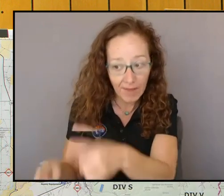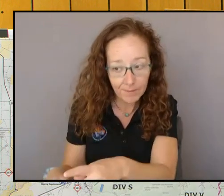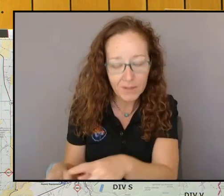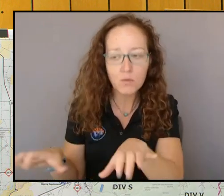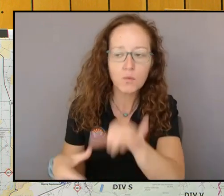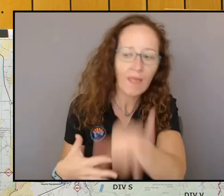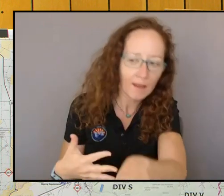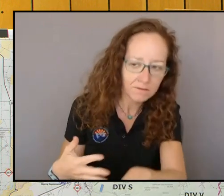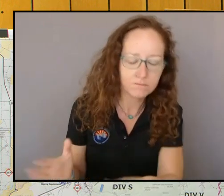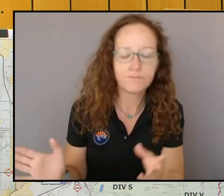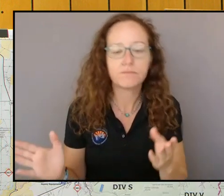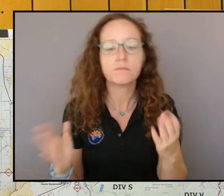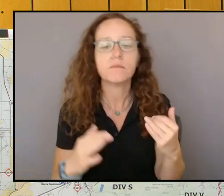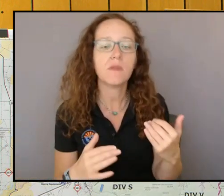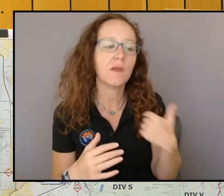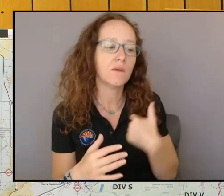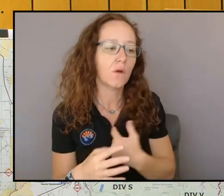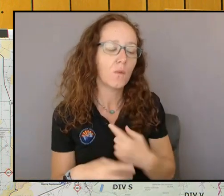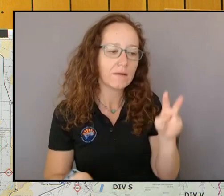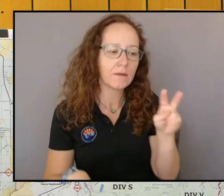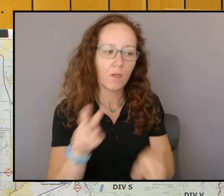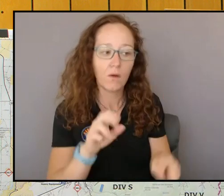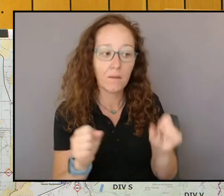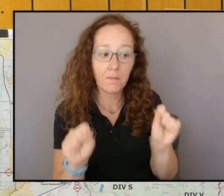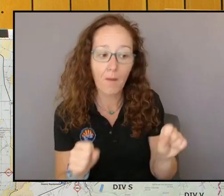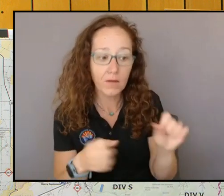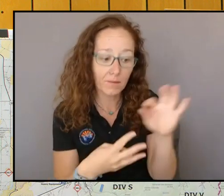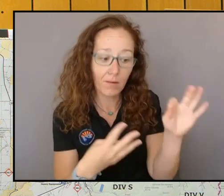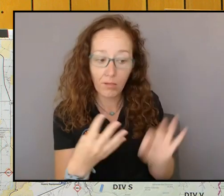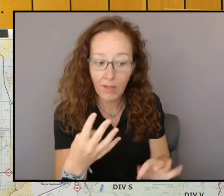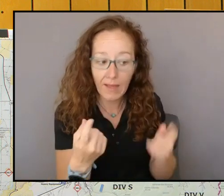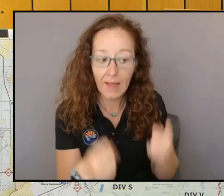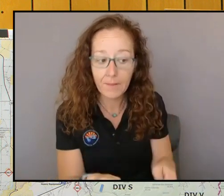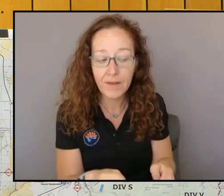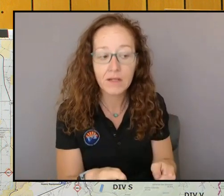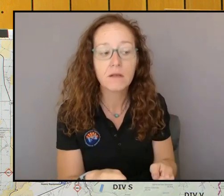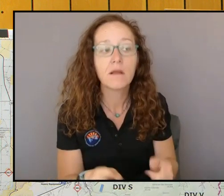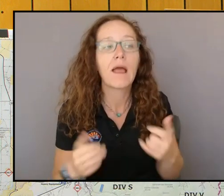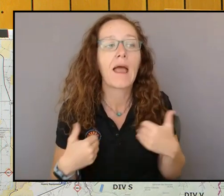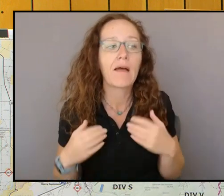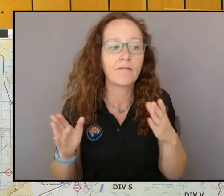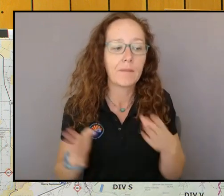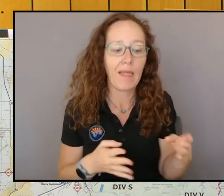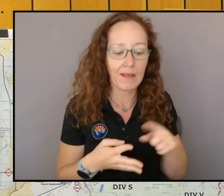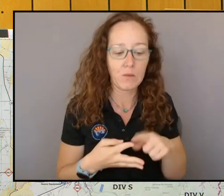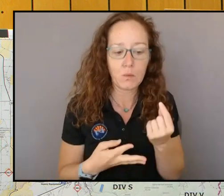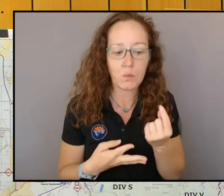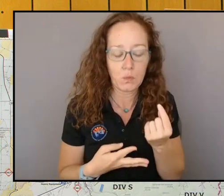respond to those. And because that allows us to make-- to respond more quickly in the moment and then we don't have